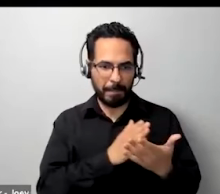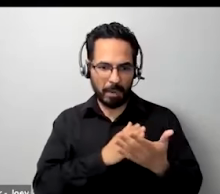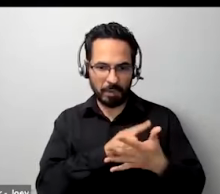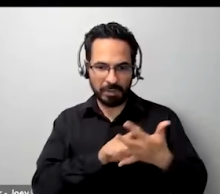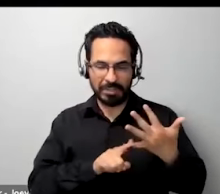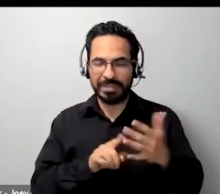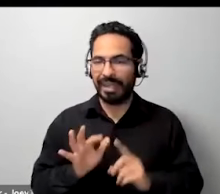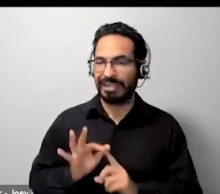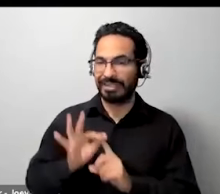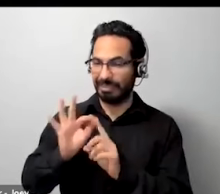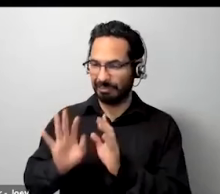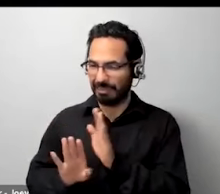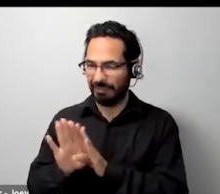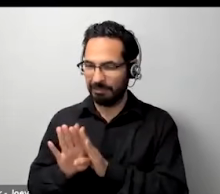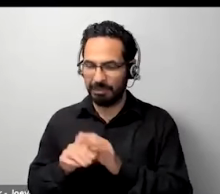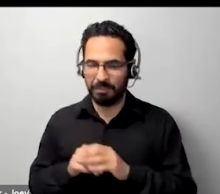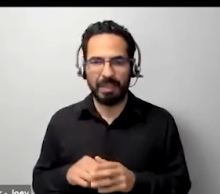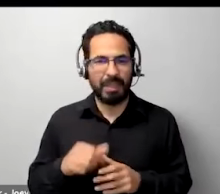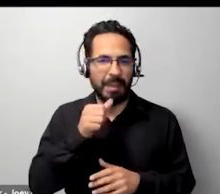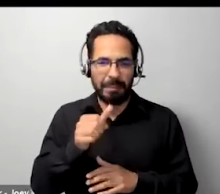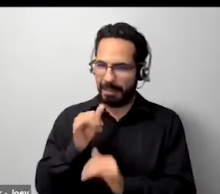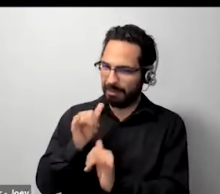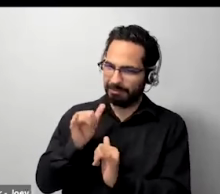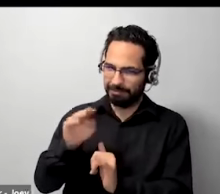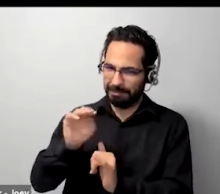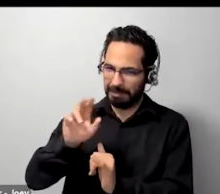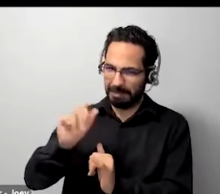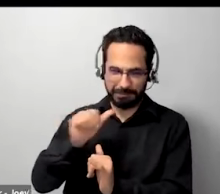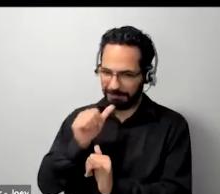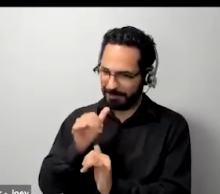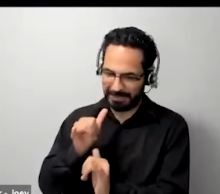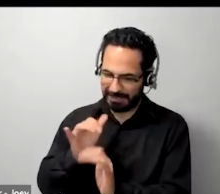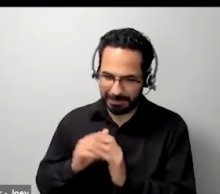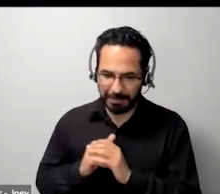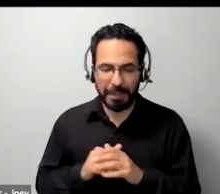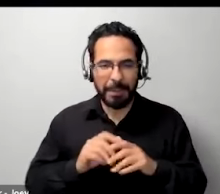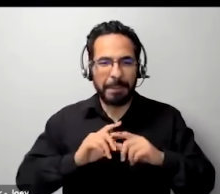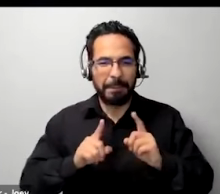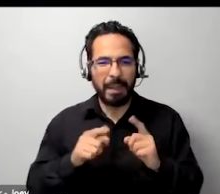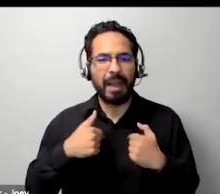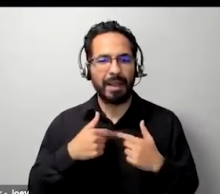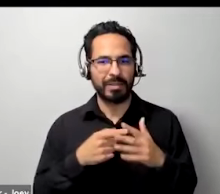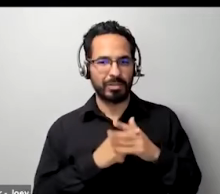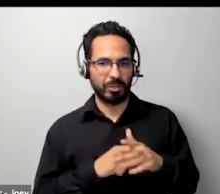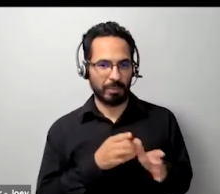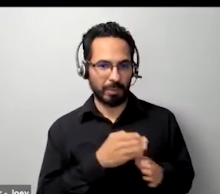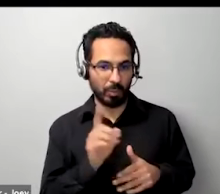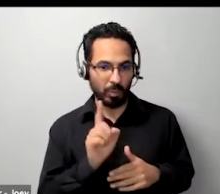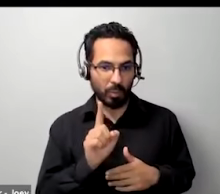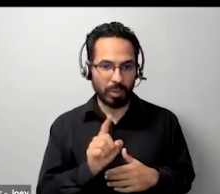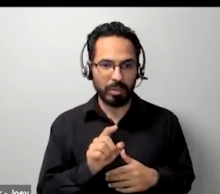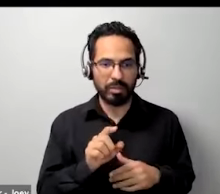So I'm not a developer like Meena, but I started my career as a software test engineer at Microsoft,